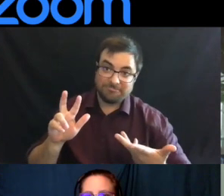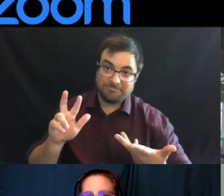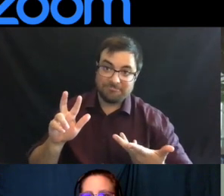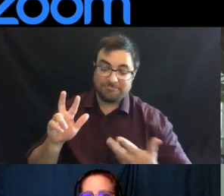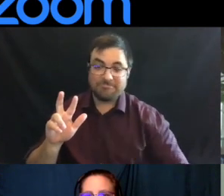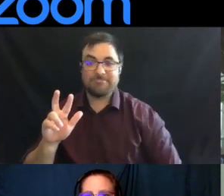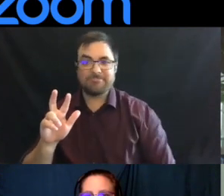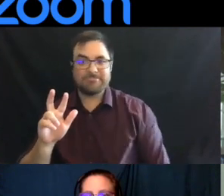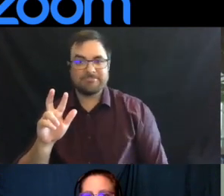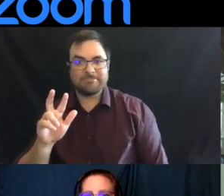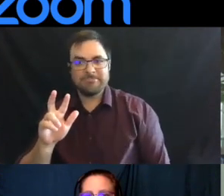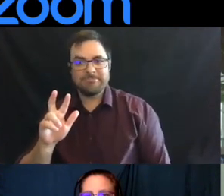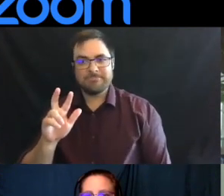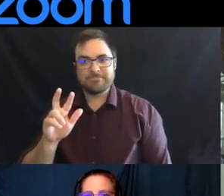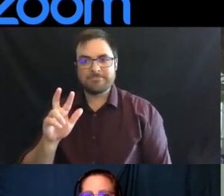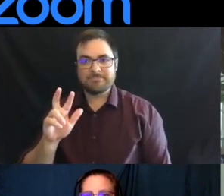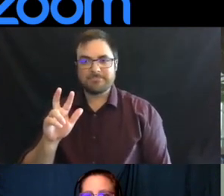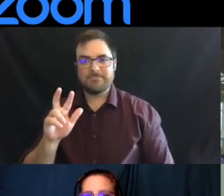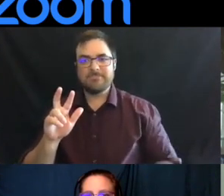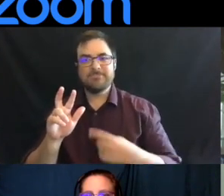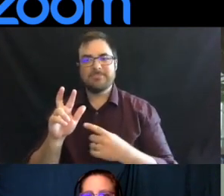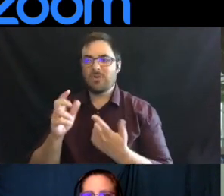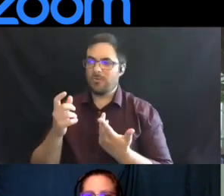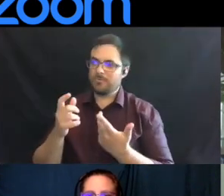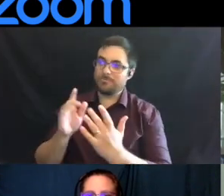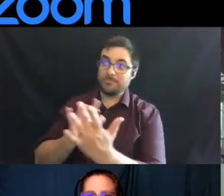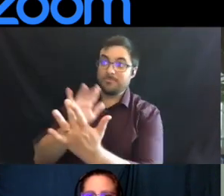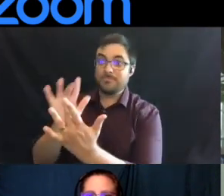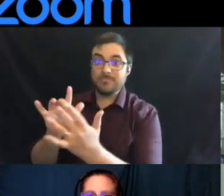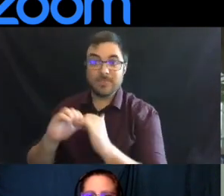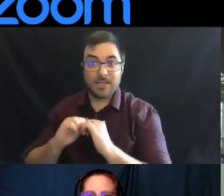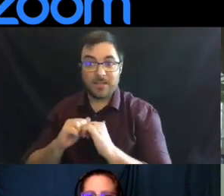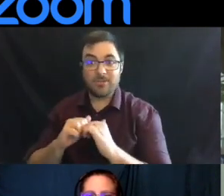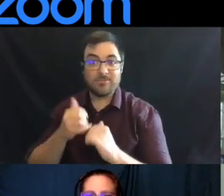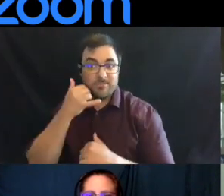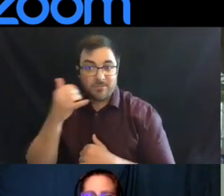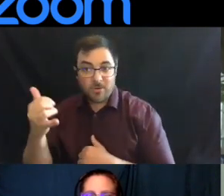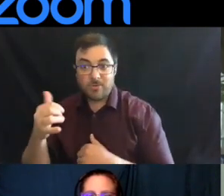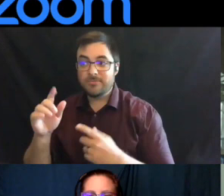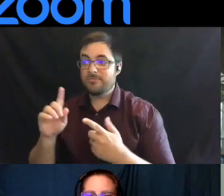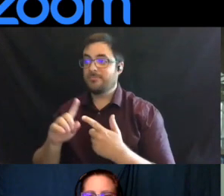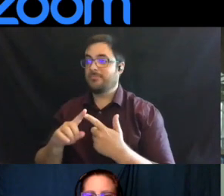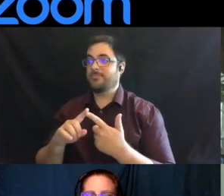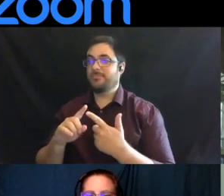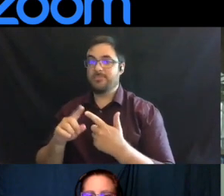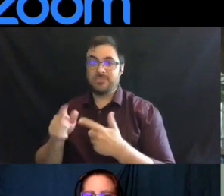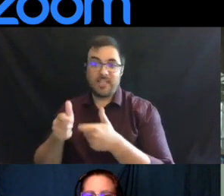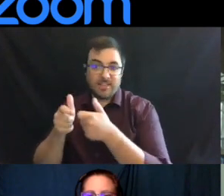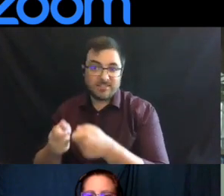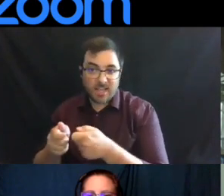And our ways of attempting is...phone call, we do have the ability to text families which is very